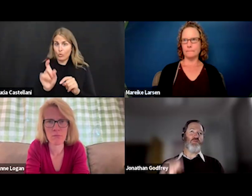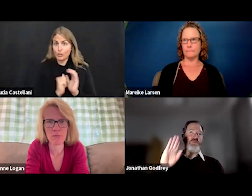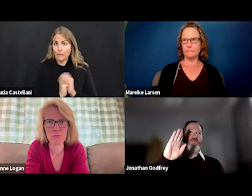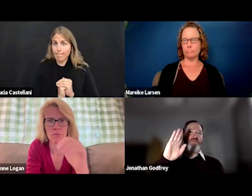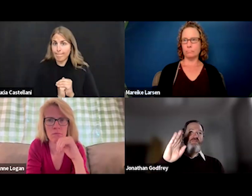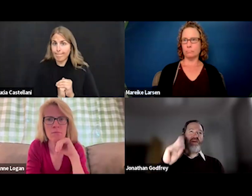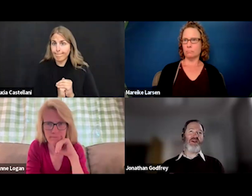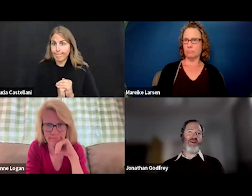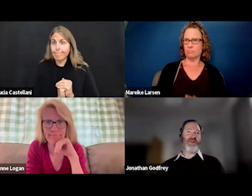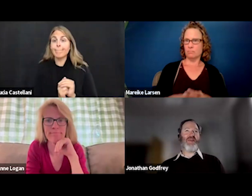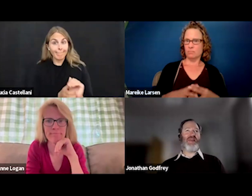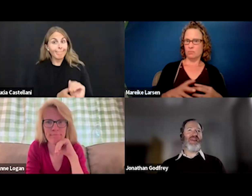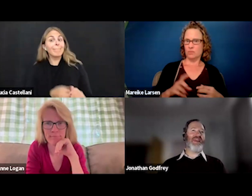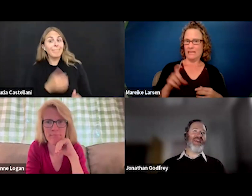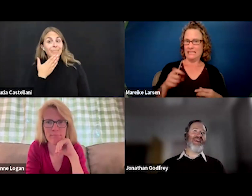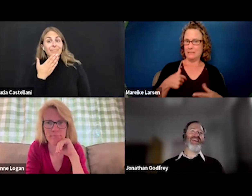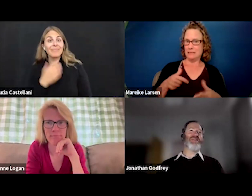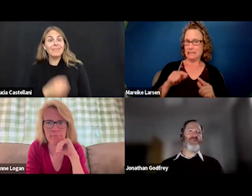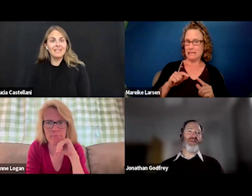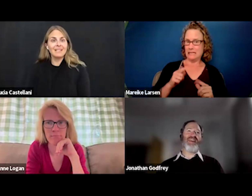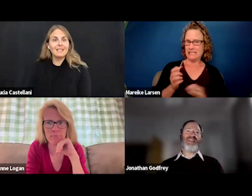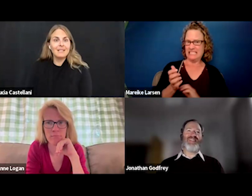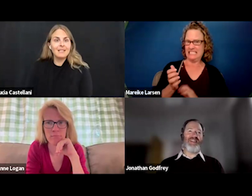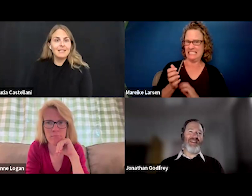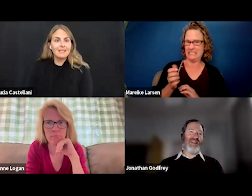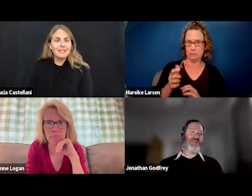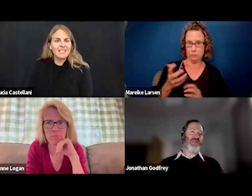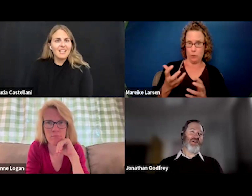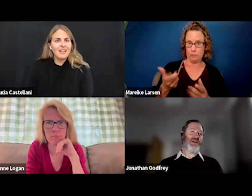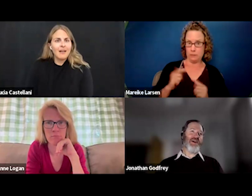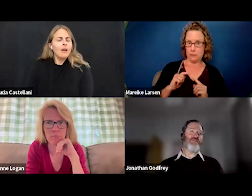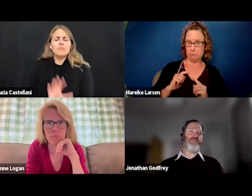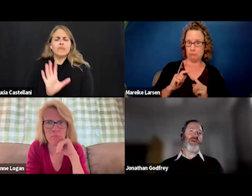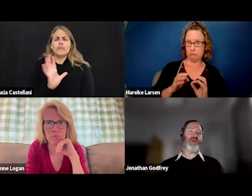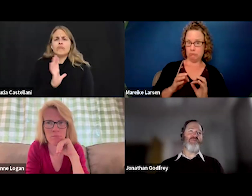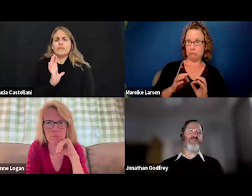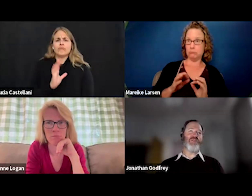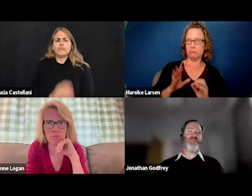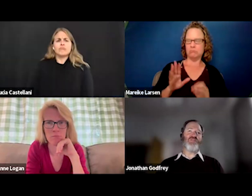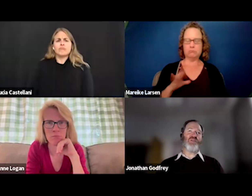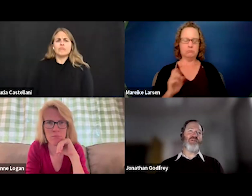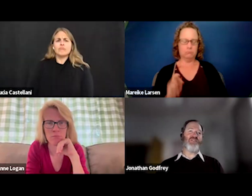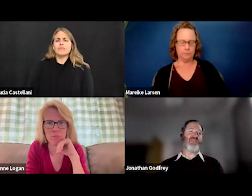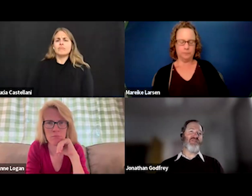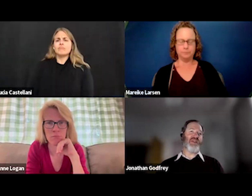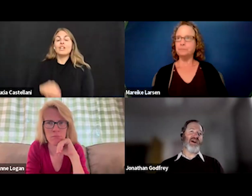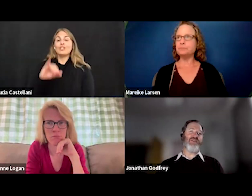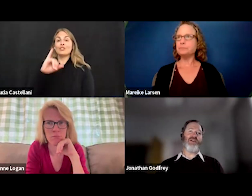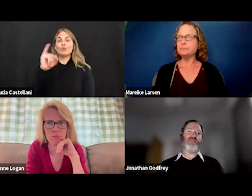Thanks, Venkatesh. Yeah, Jonathan? I'm hugely appreciative that arXiv